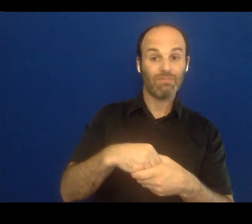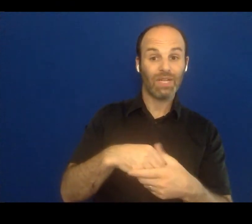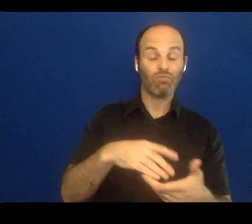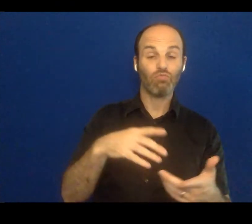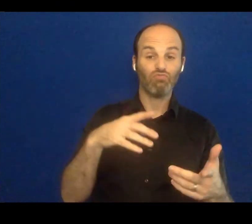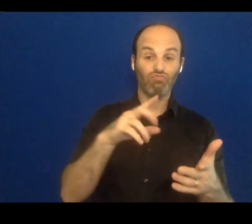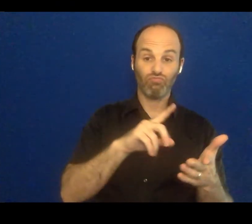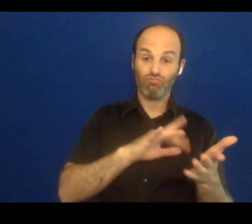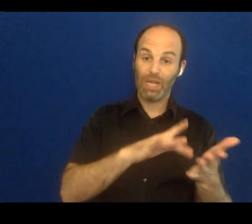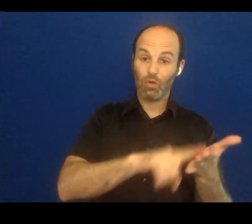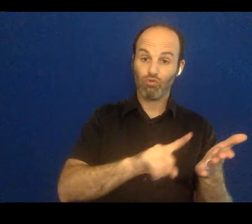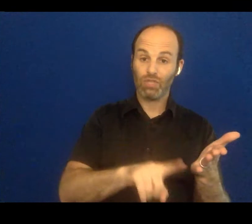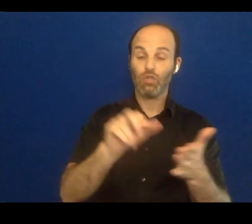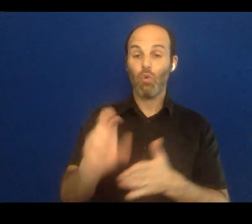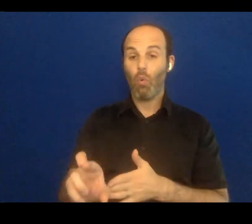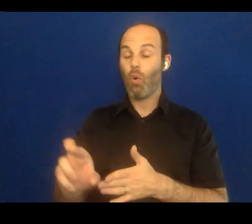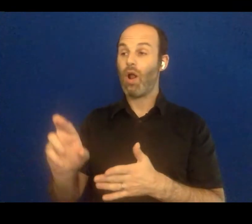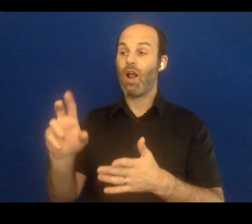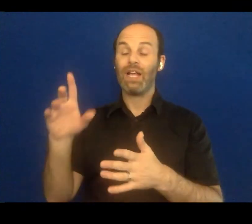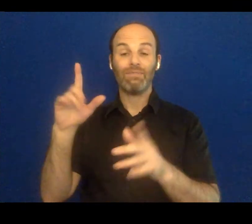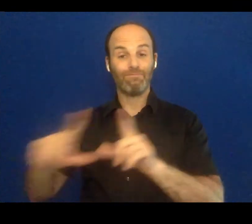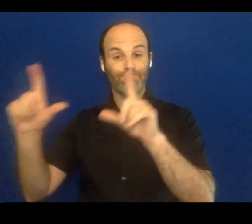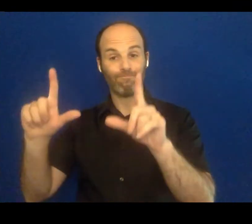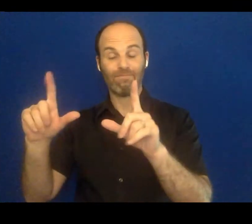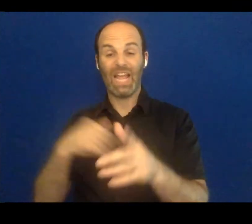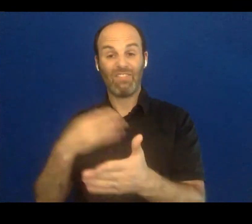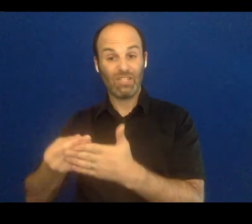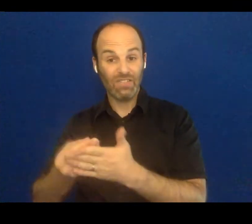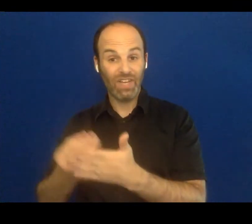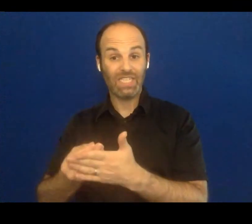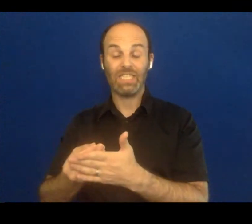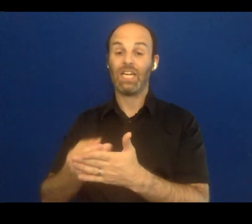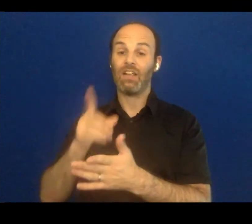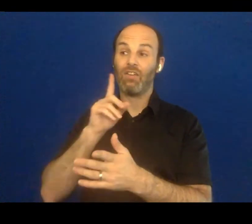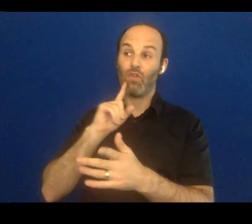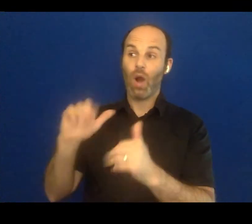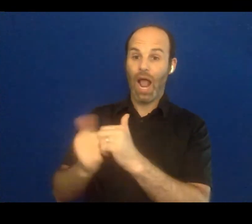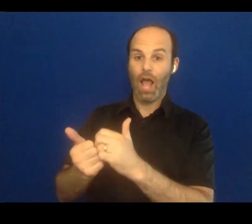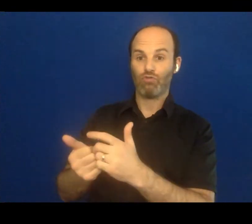WHETHER THERE FUNDING AND RESEARCH HAPPENING ON HOW TO BEST SERVE PEOPLE WITH DISABILITIES.